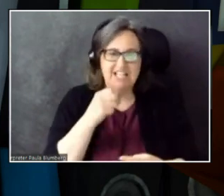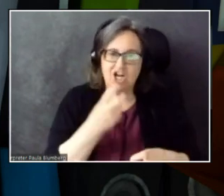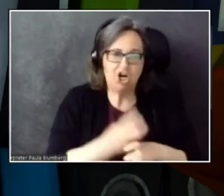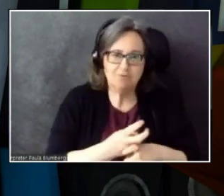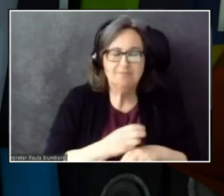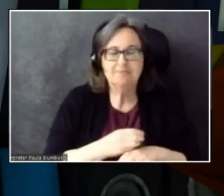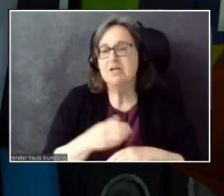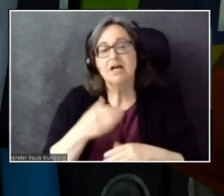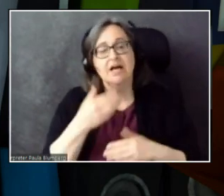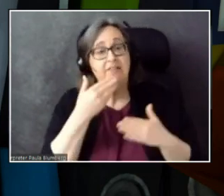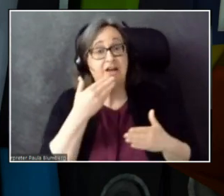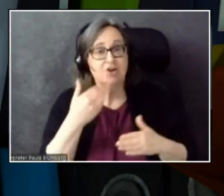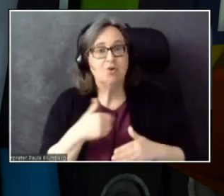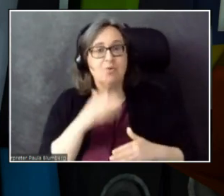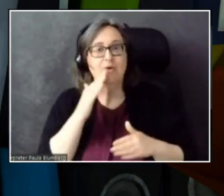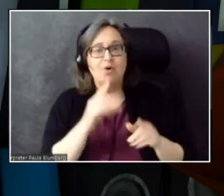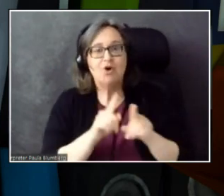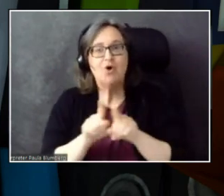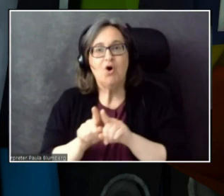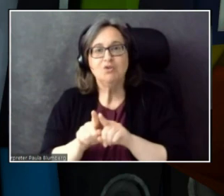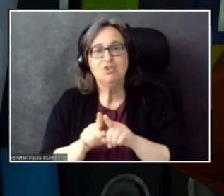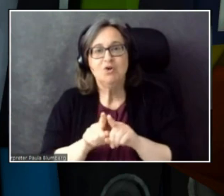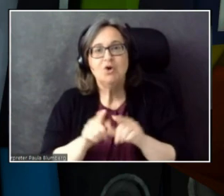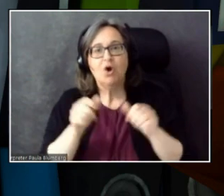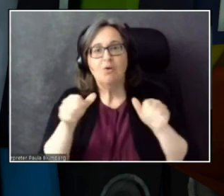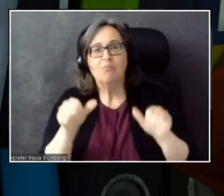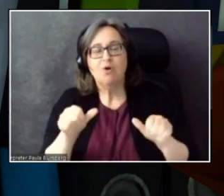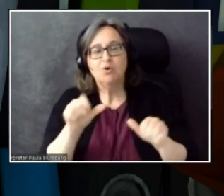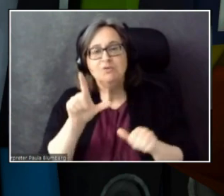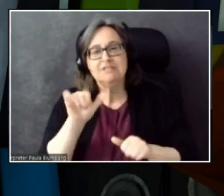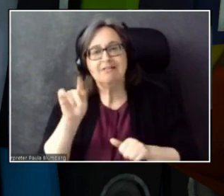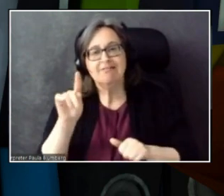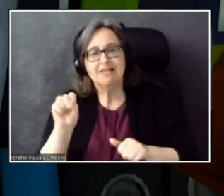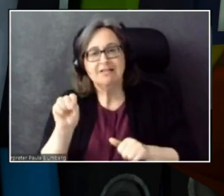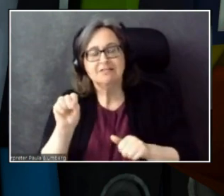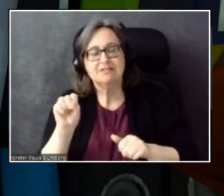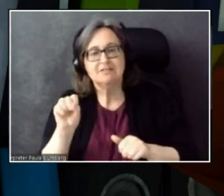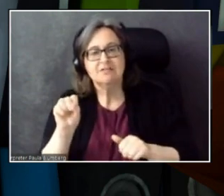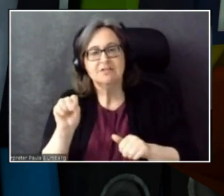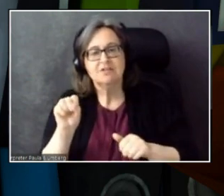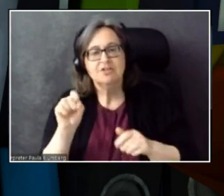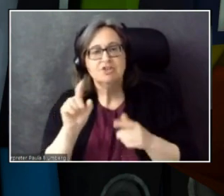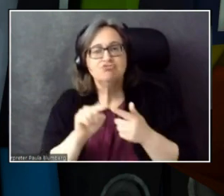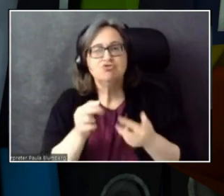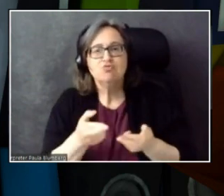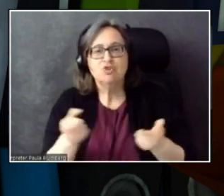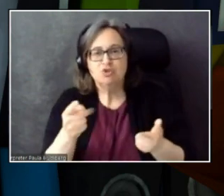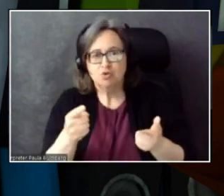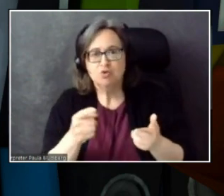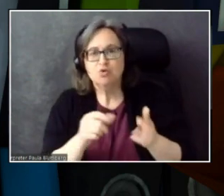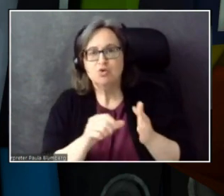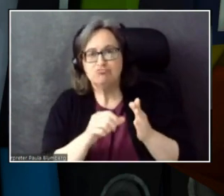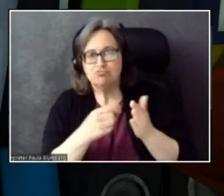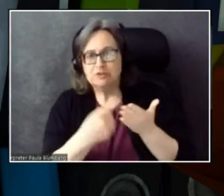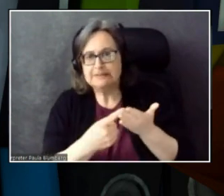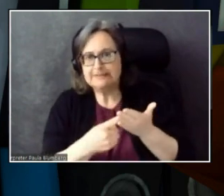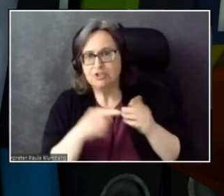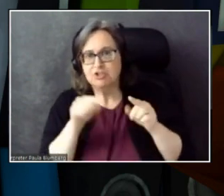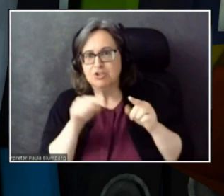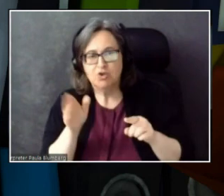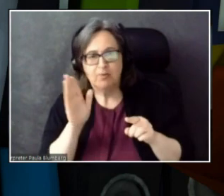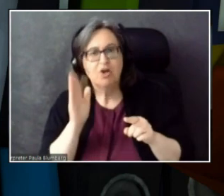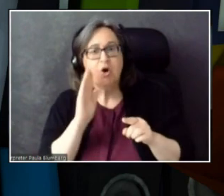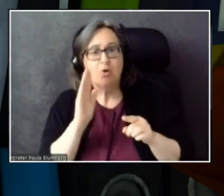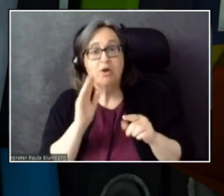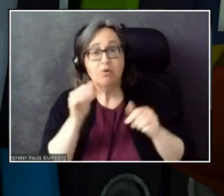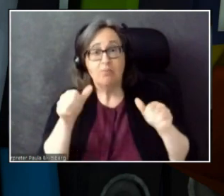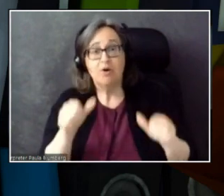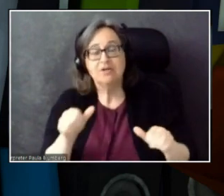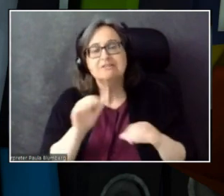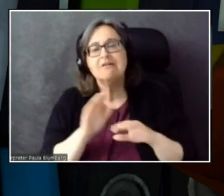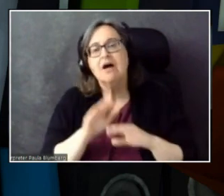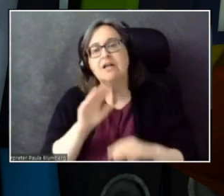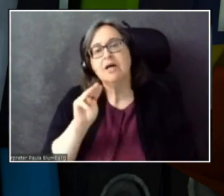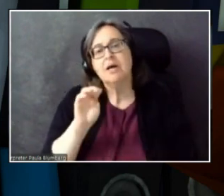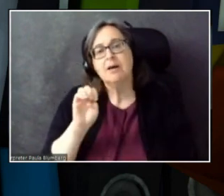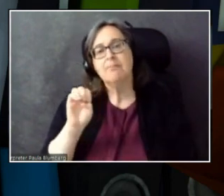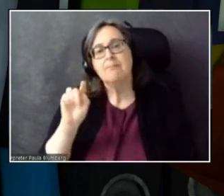We'll be posting links to resources you highlighted in your talk on our meetup page, Meetup.com/a11yvr,